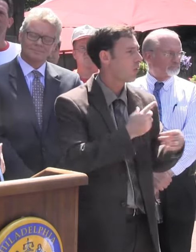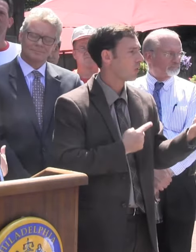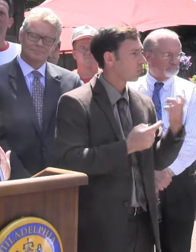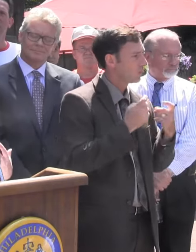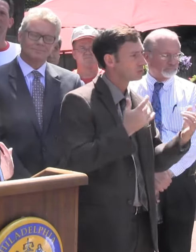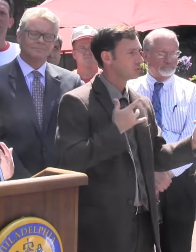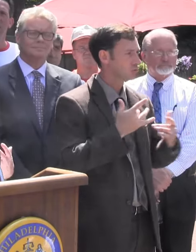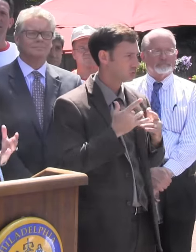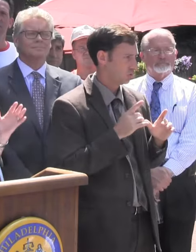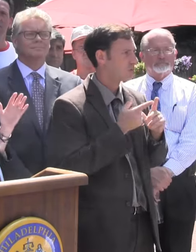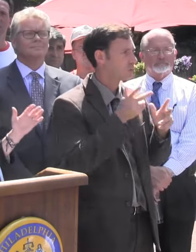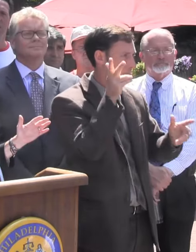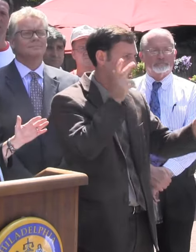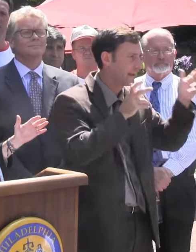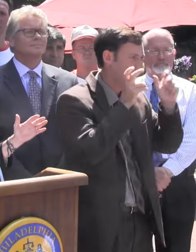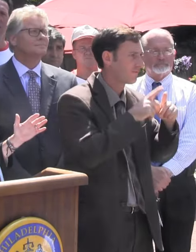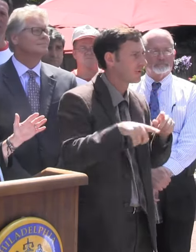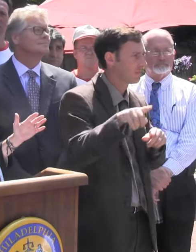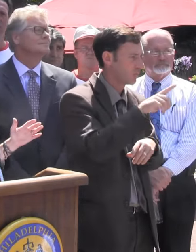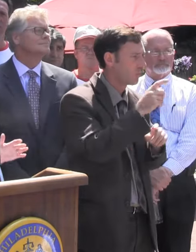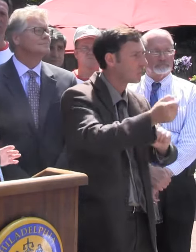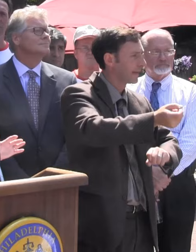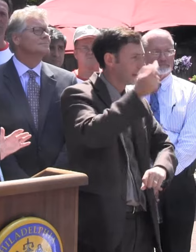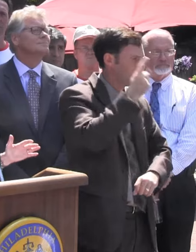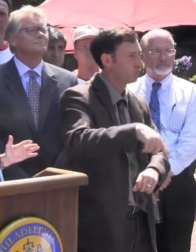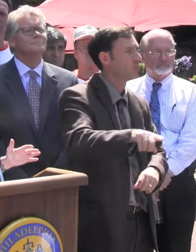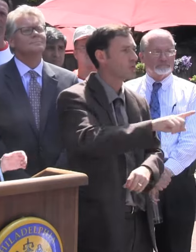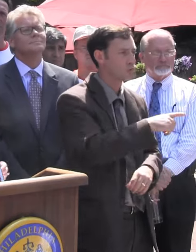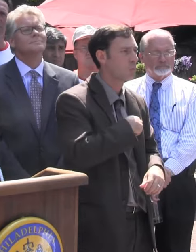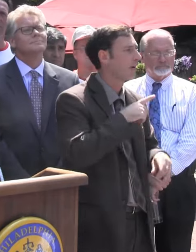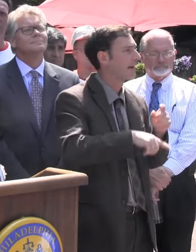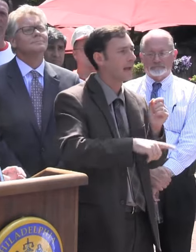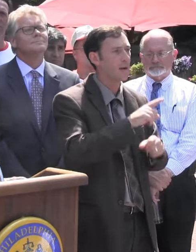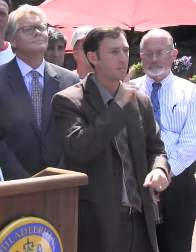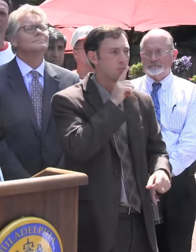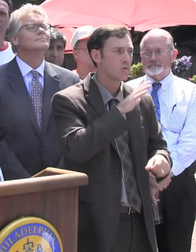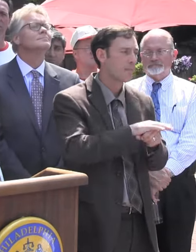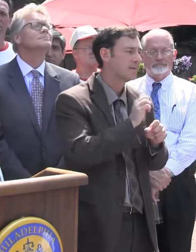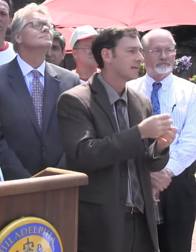we've been hearing. We hear you. And we can't promise we can solve every problem and do